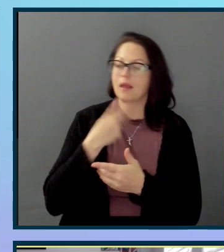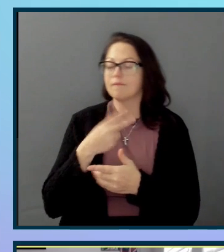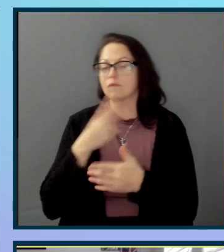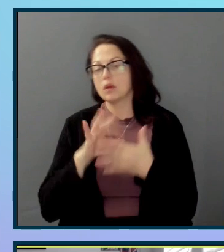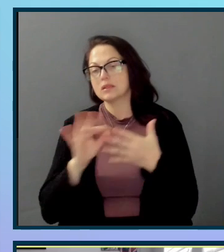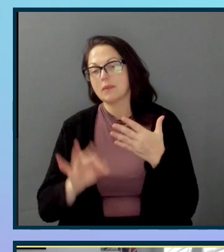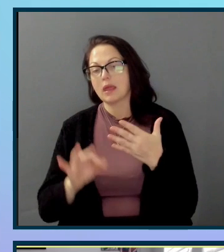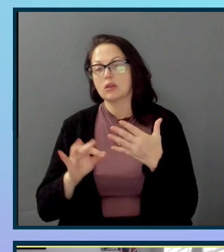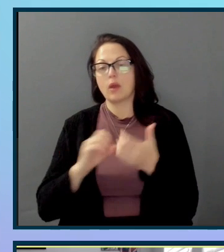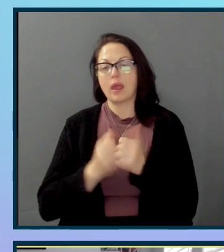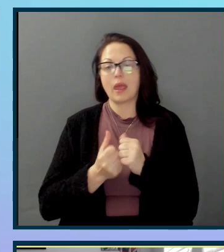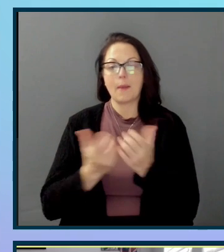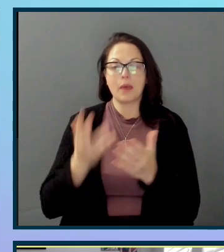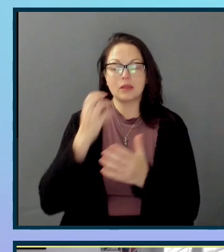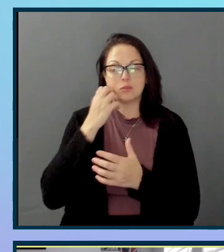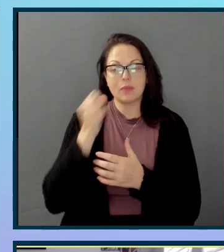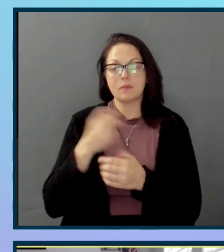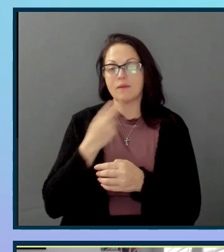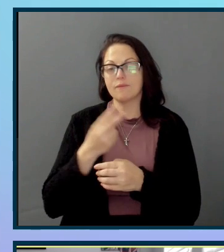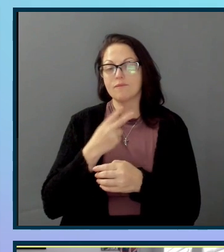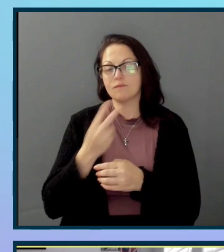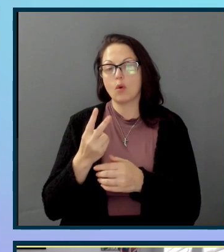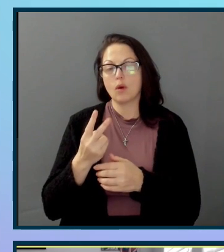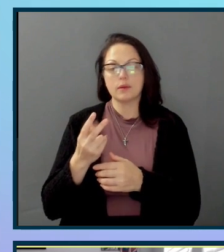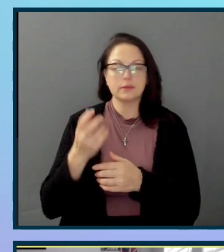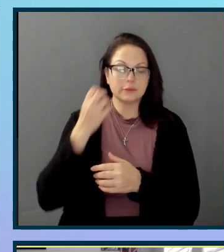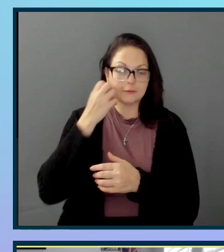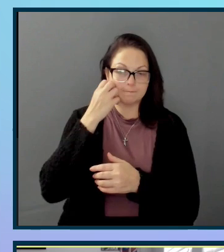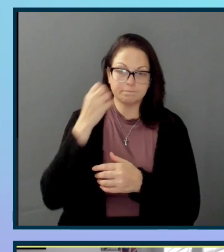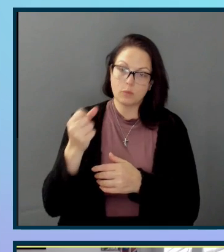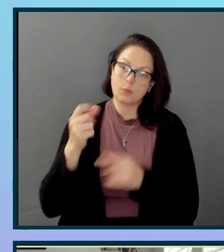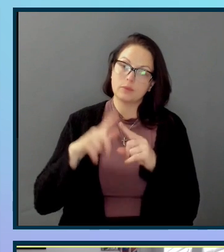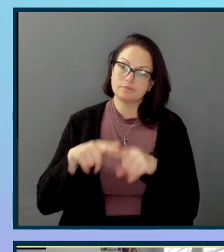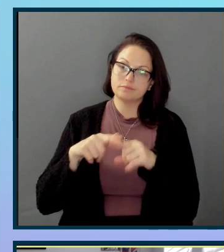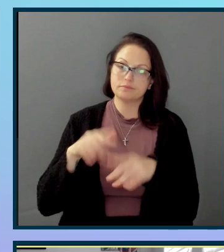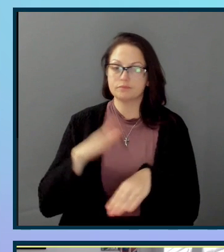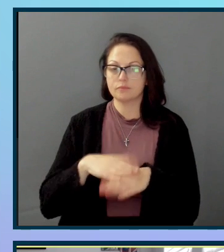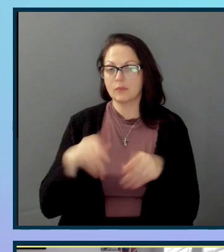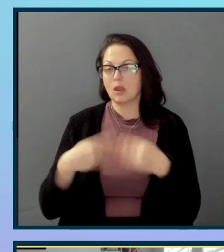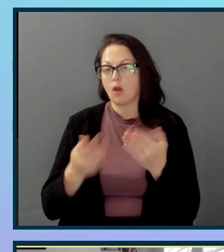how much memory voice menus rely on and how difficult they can be. So offer easy ways through voice menus